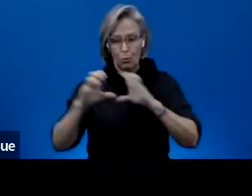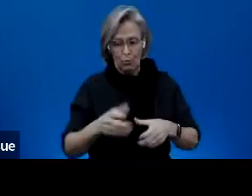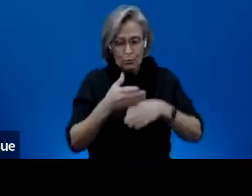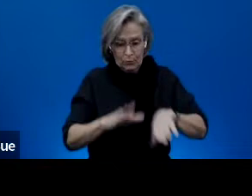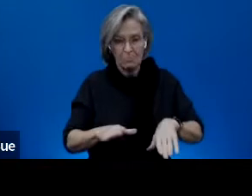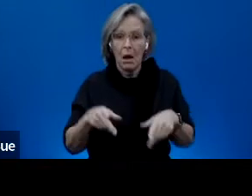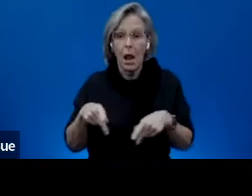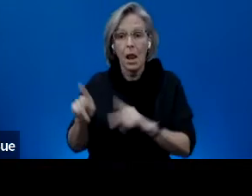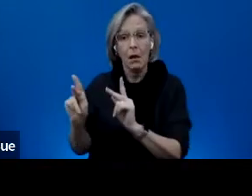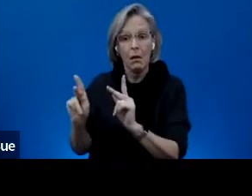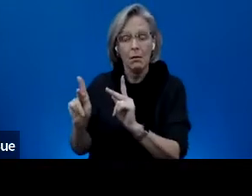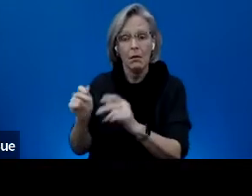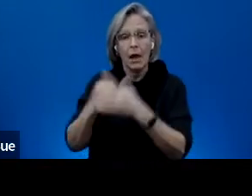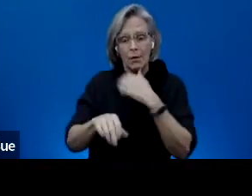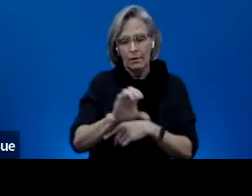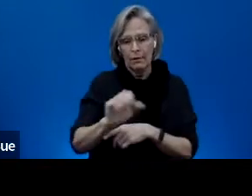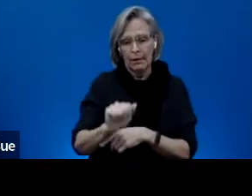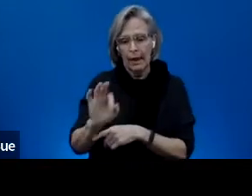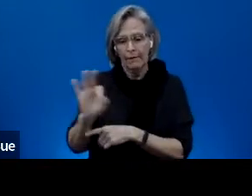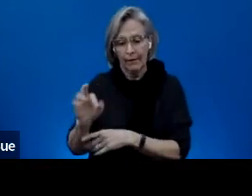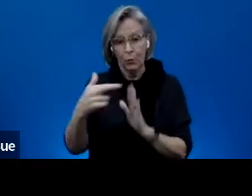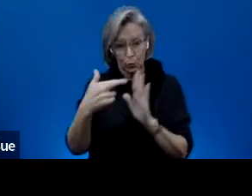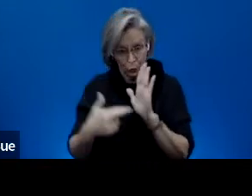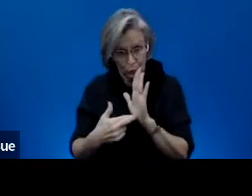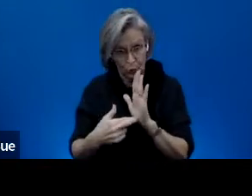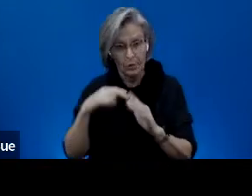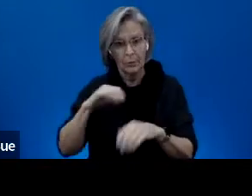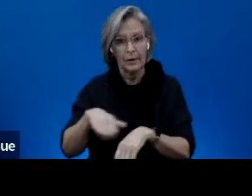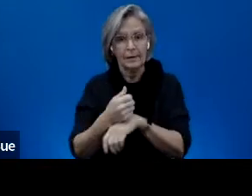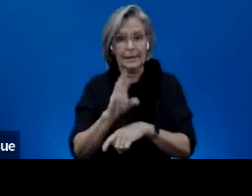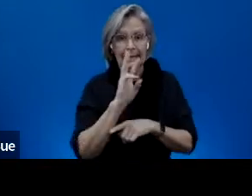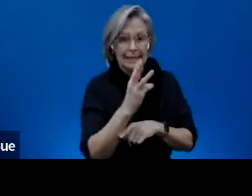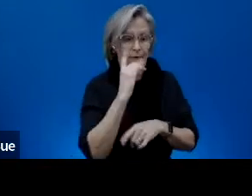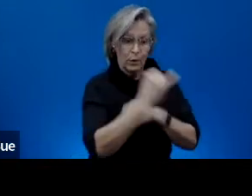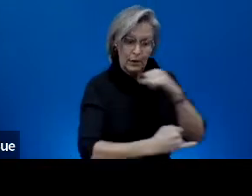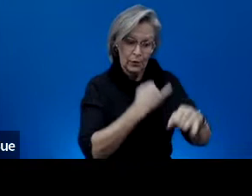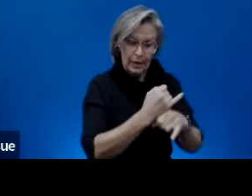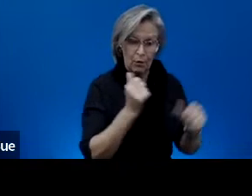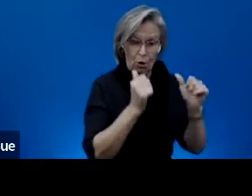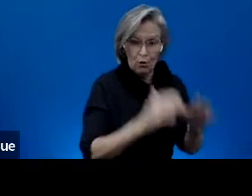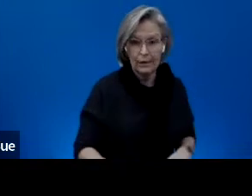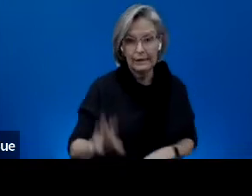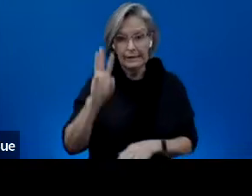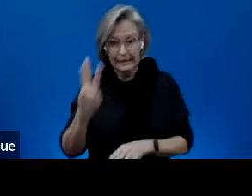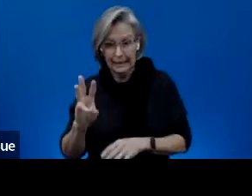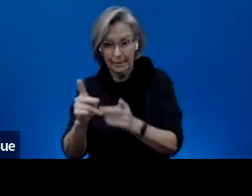that under the CAFF rules. So, we create six slots for international artists, six slots for national artists,